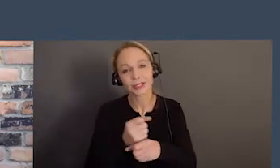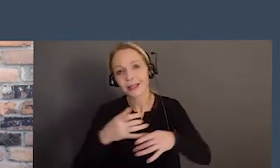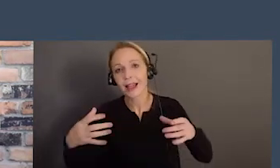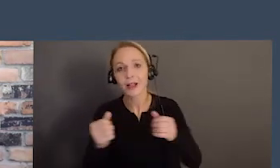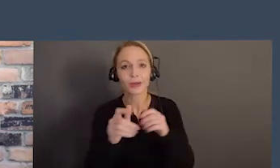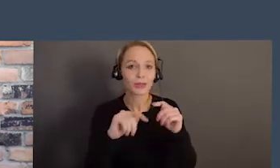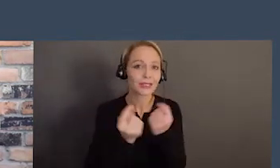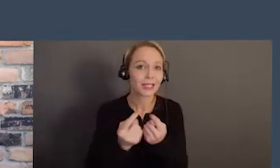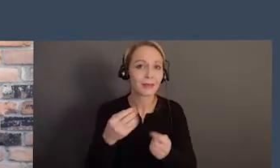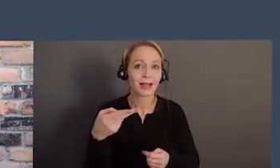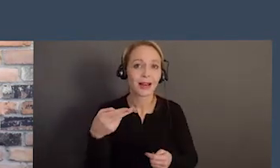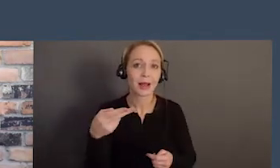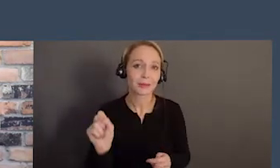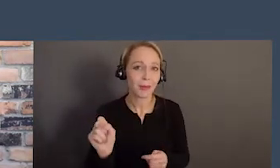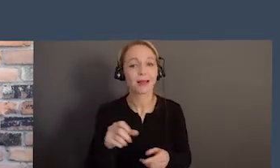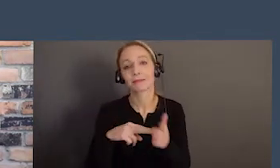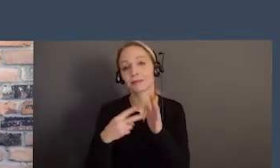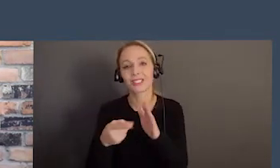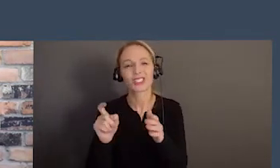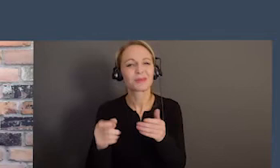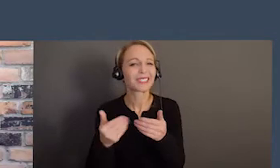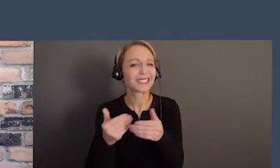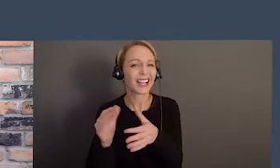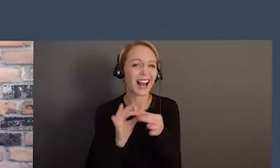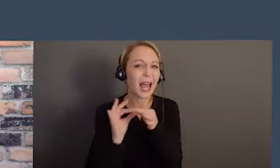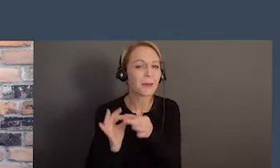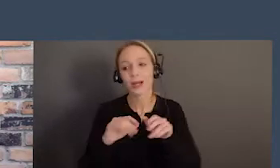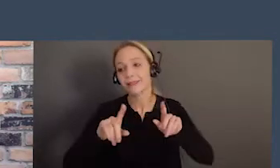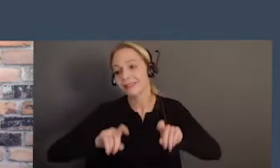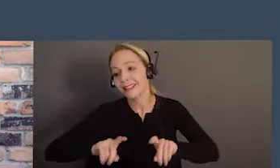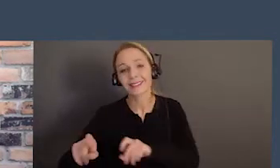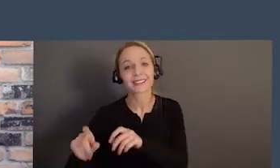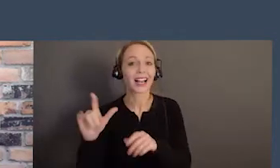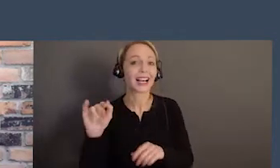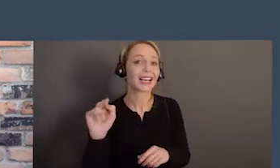AND EASY TO COLLABORATE ON AND EASY TO TEST AND SUPPORT